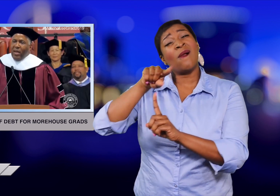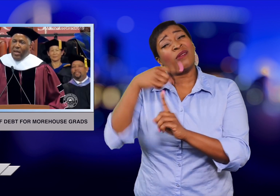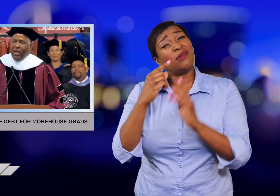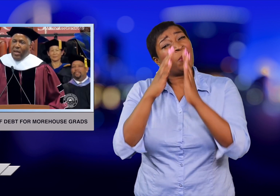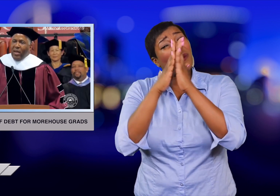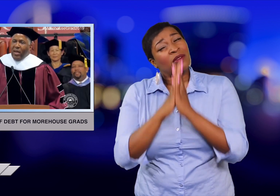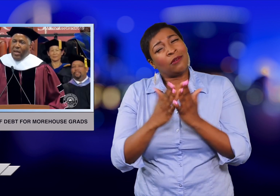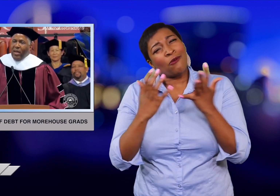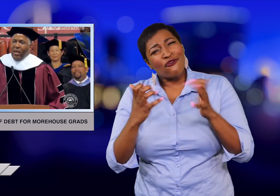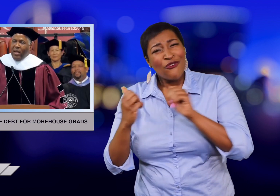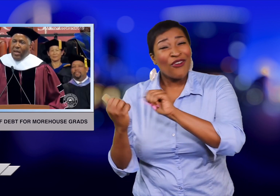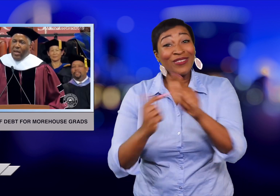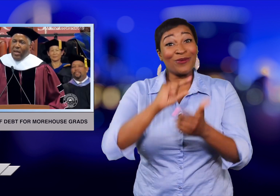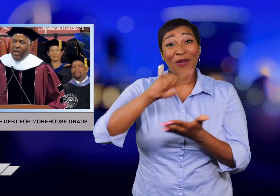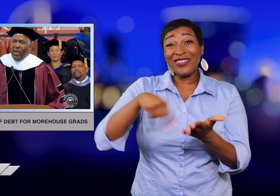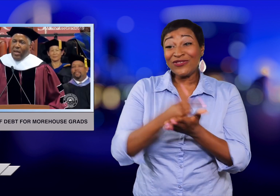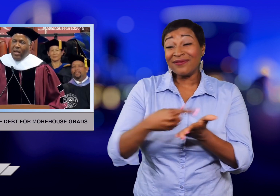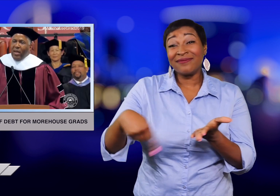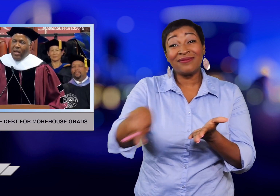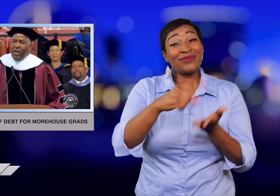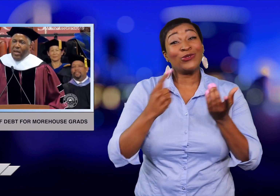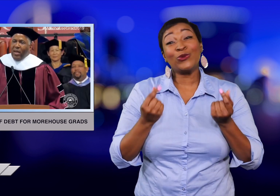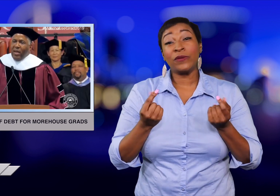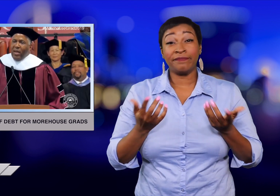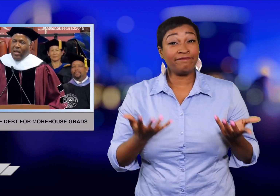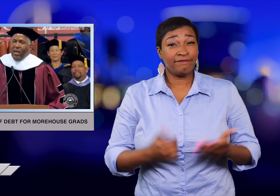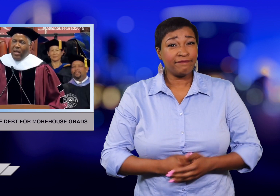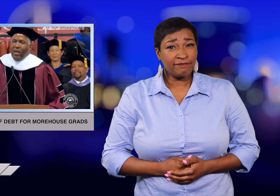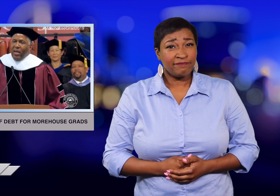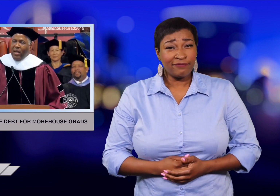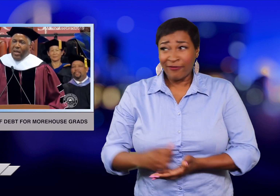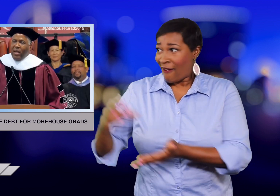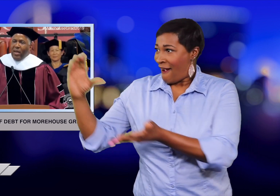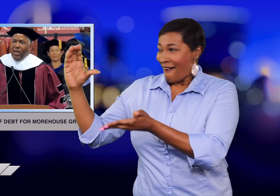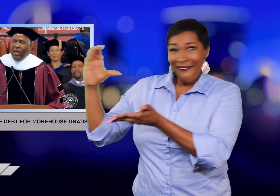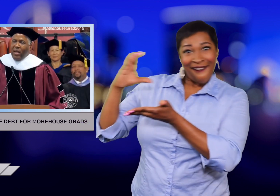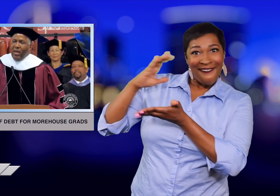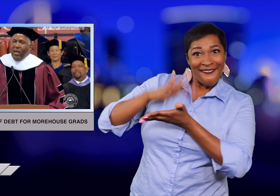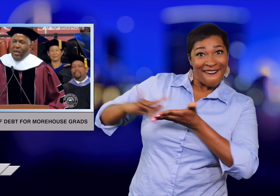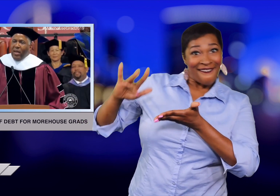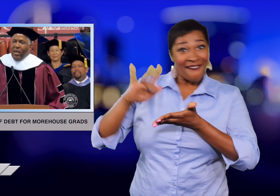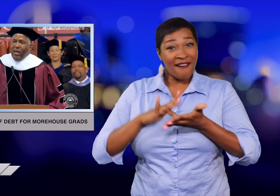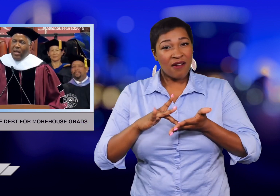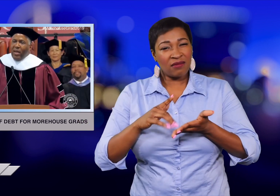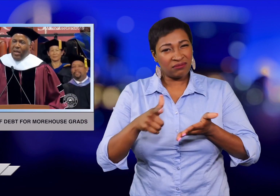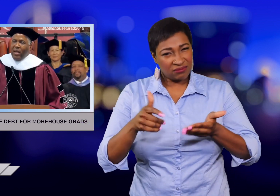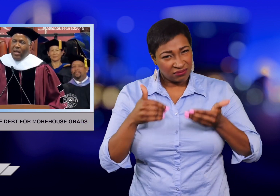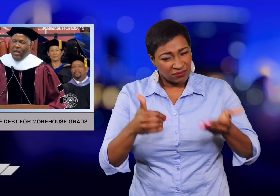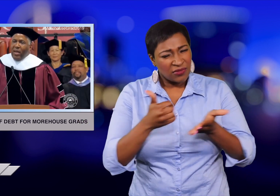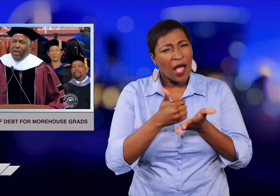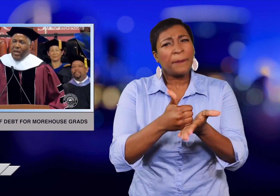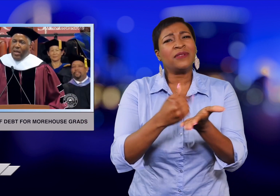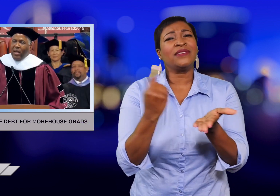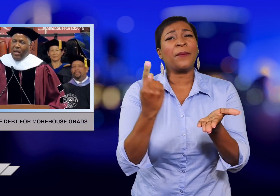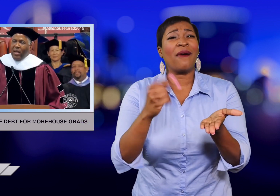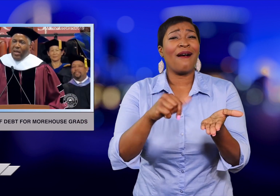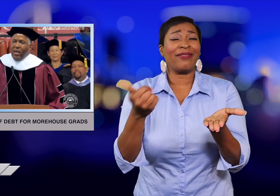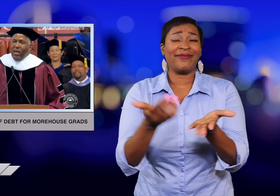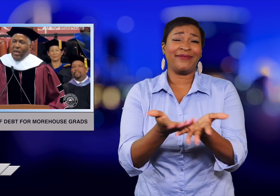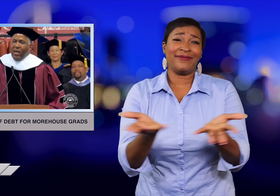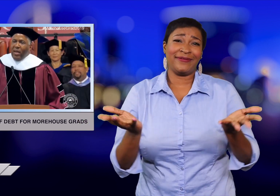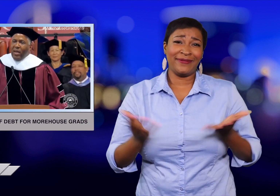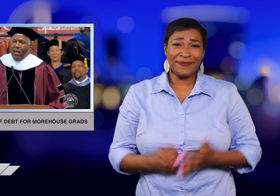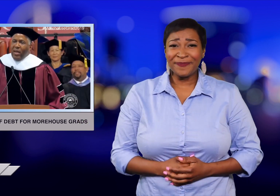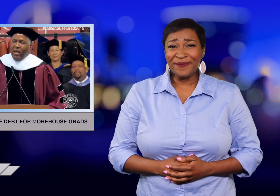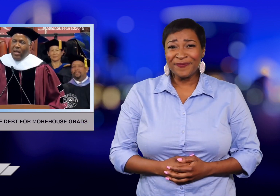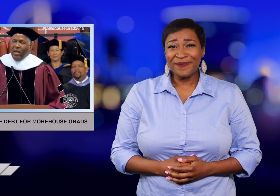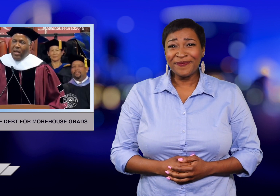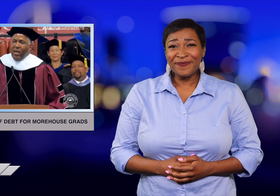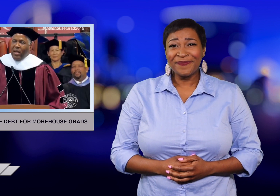His only request of the graduates is that they pay his gift forward to help someone else.